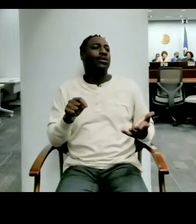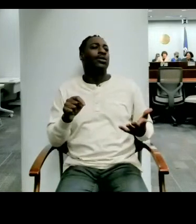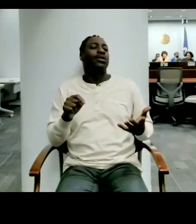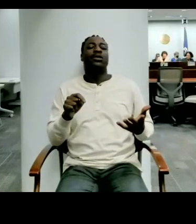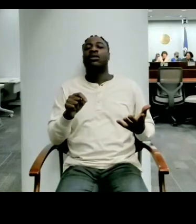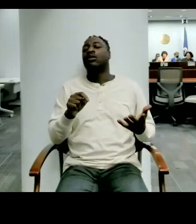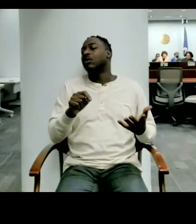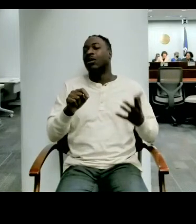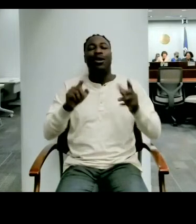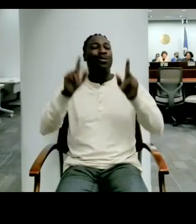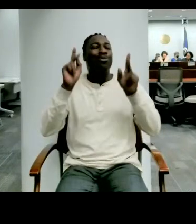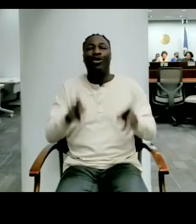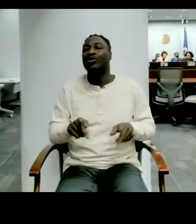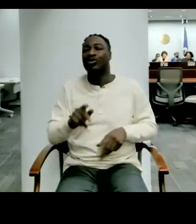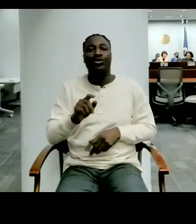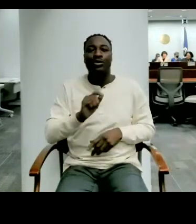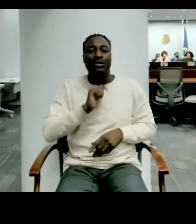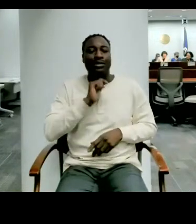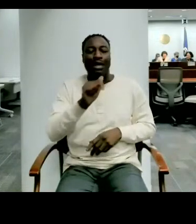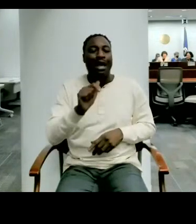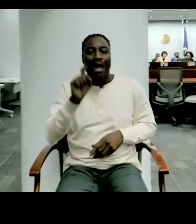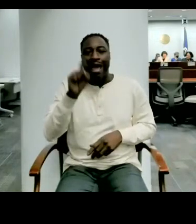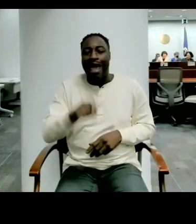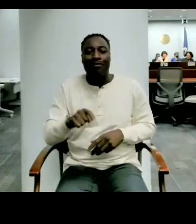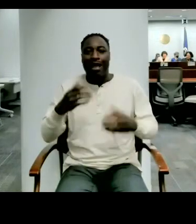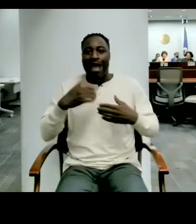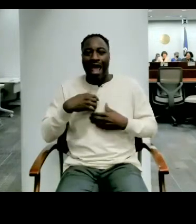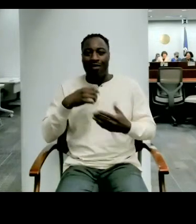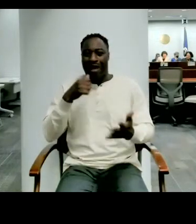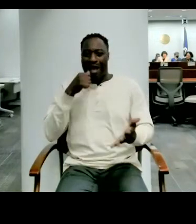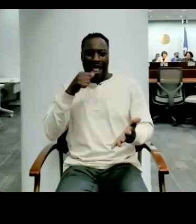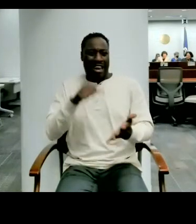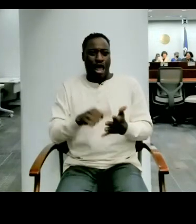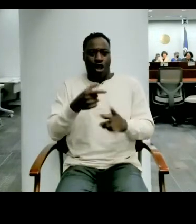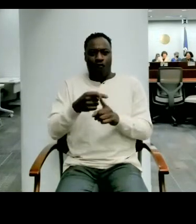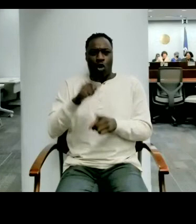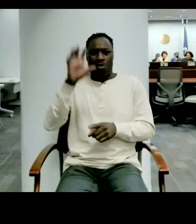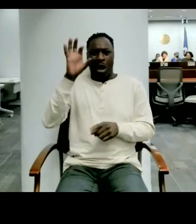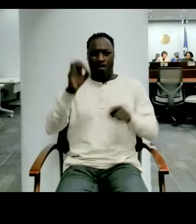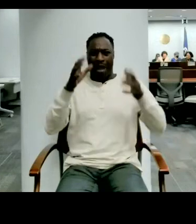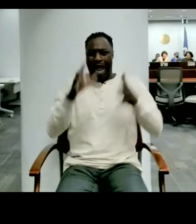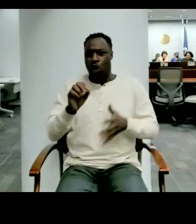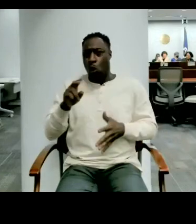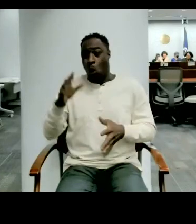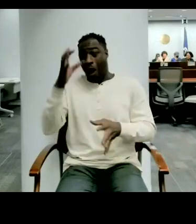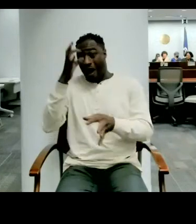to submit a letter from their pastor or faith leader or um the question of whether or not how